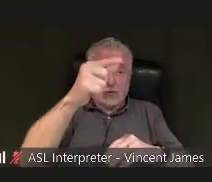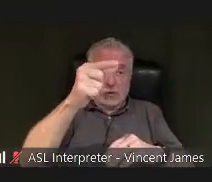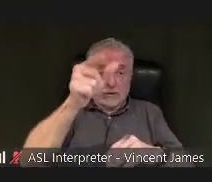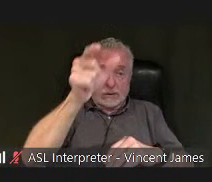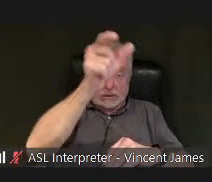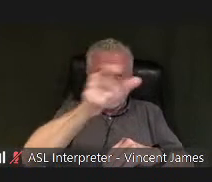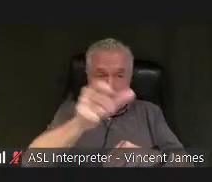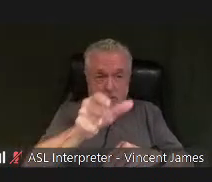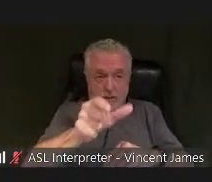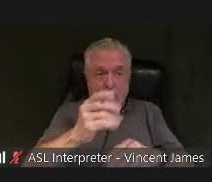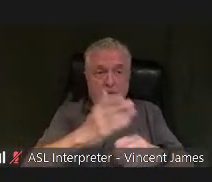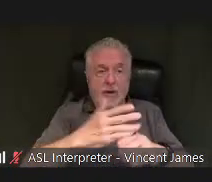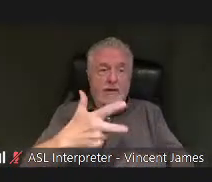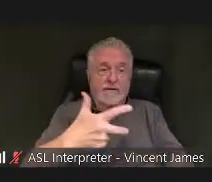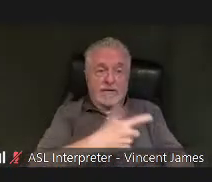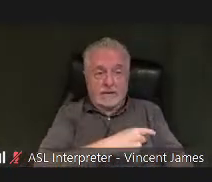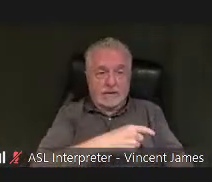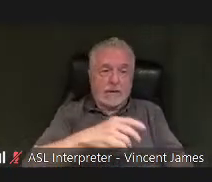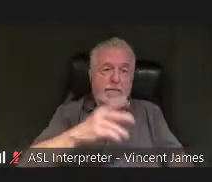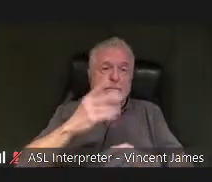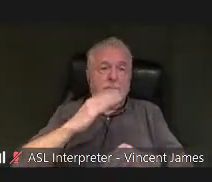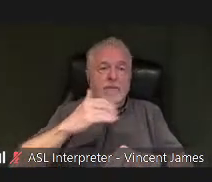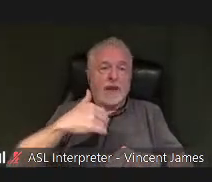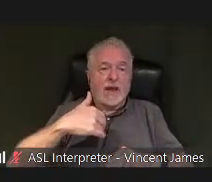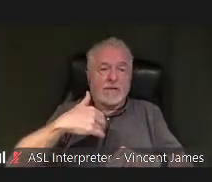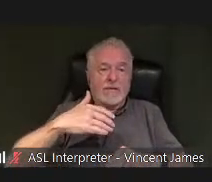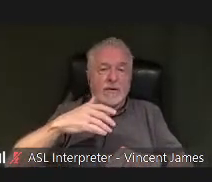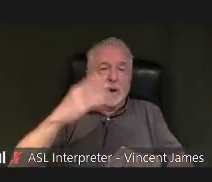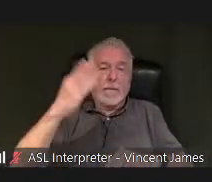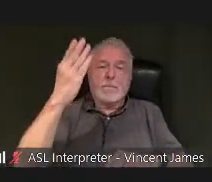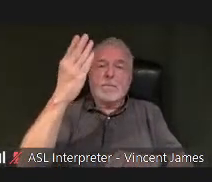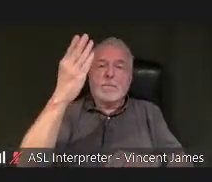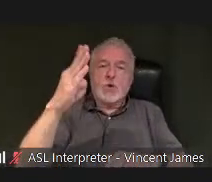people have been partially vaccinated and people the blue is the people have been